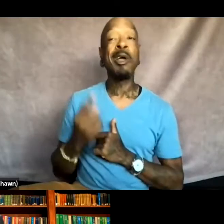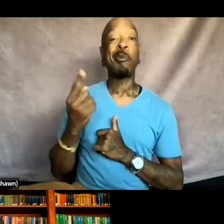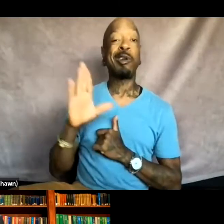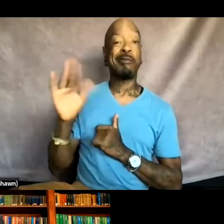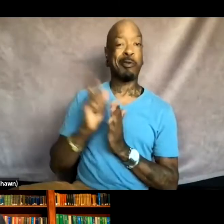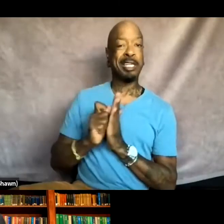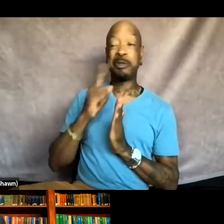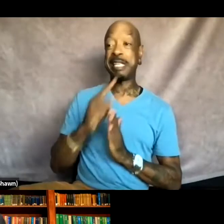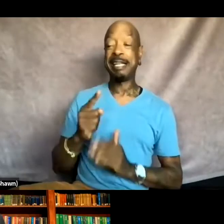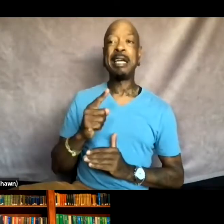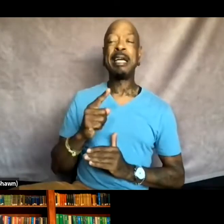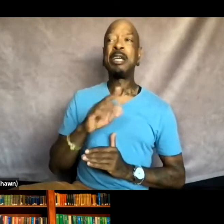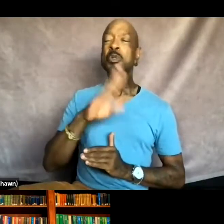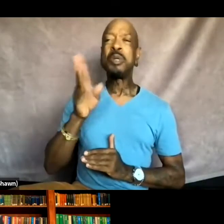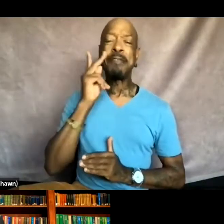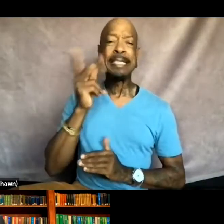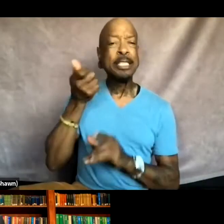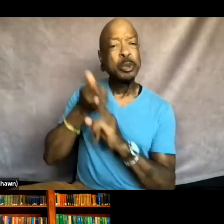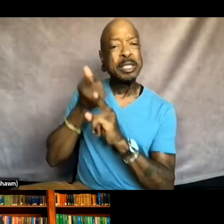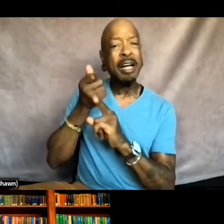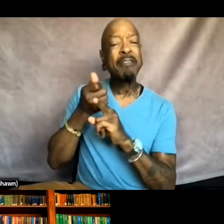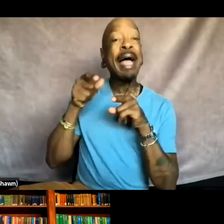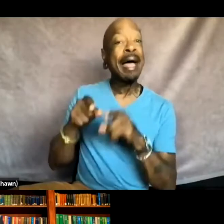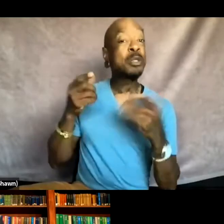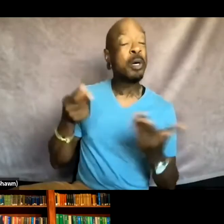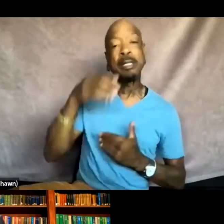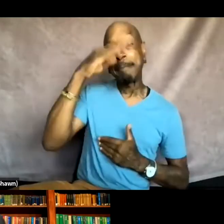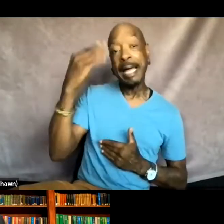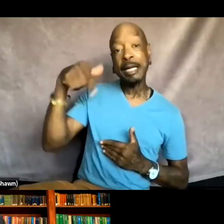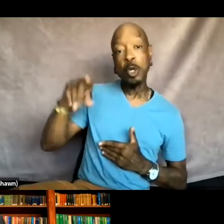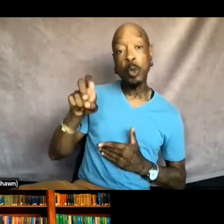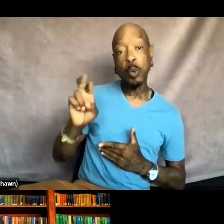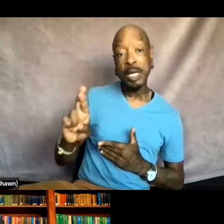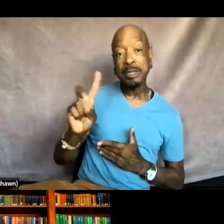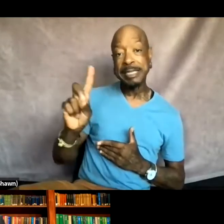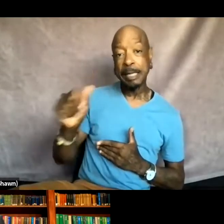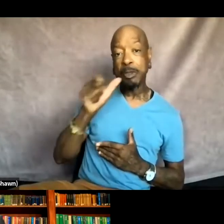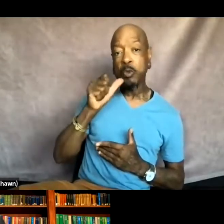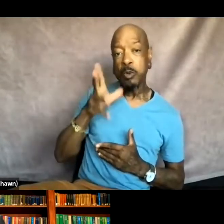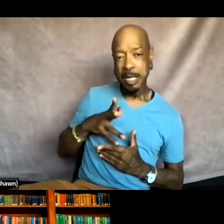seen yourself as a Black, queer, disabled woman and movie or TV, why do you think that is and what do you think the solution is umm.